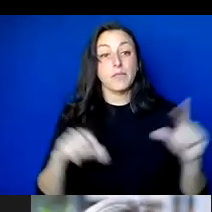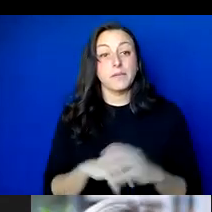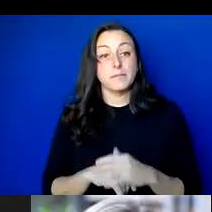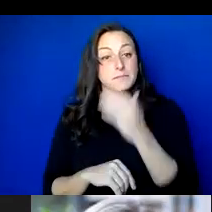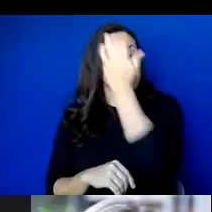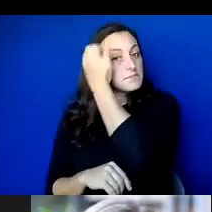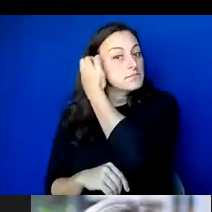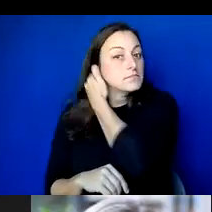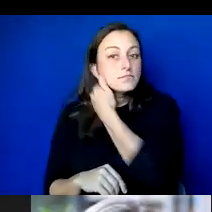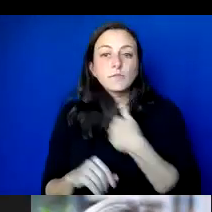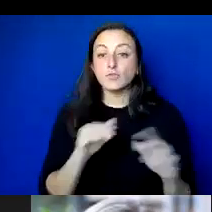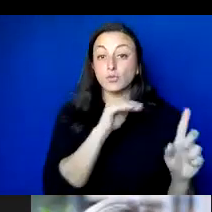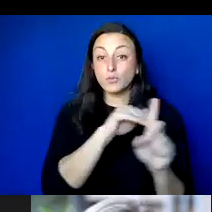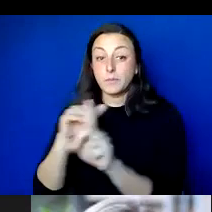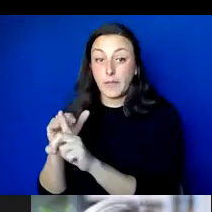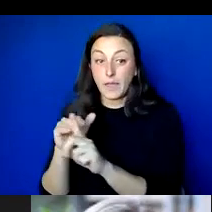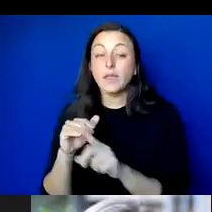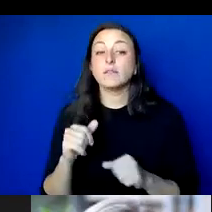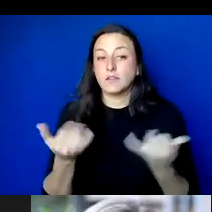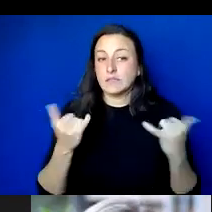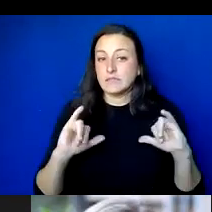Just to remind everybody that we still have phase two and phase three.